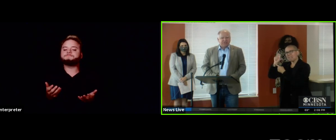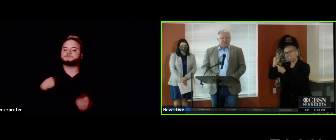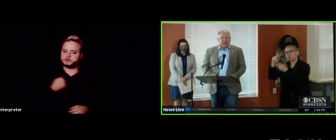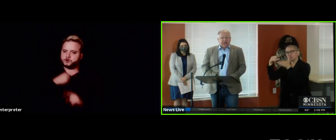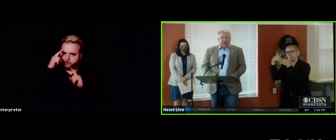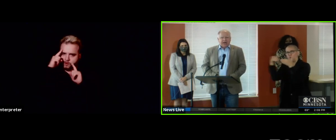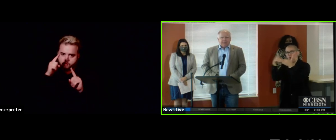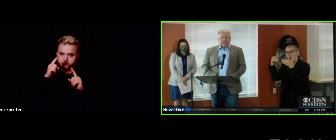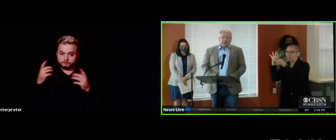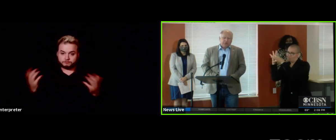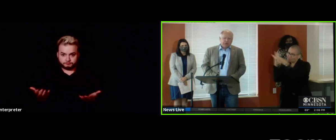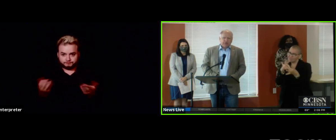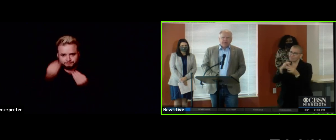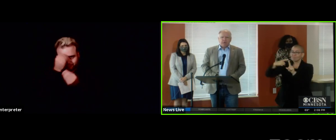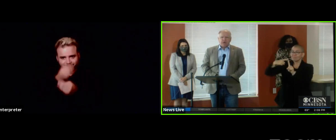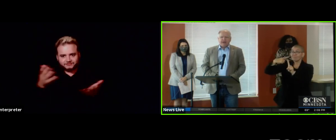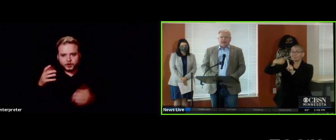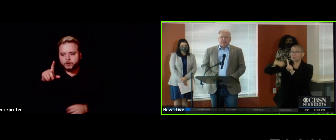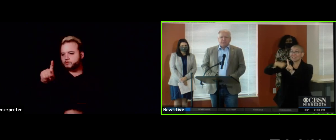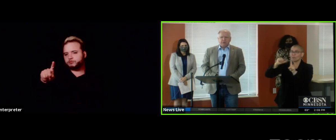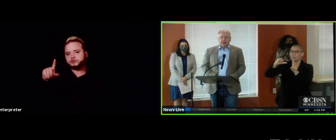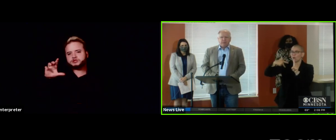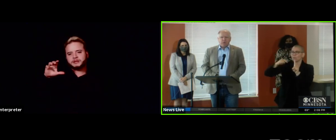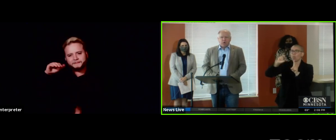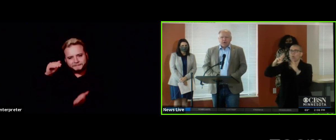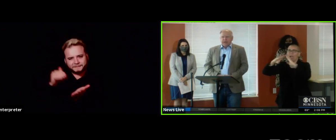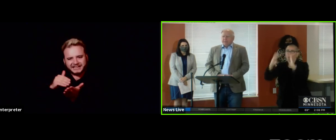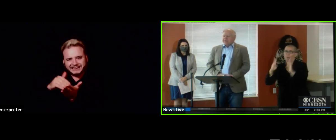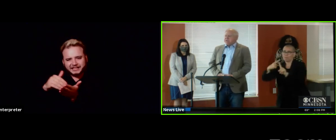assistance. We'll hear a little bit more about how this program will work but this is the